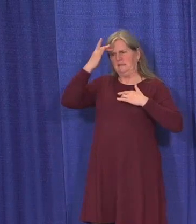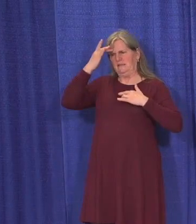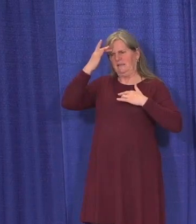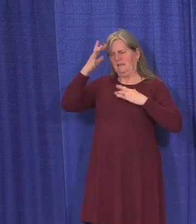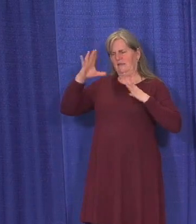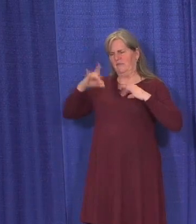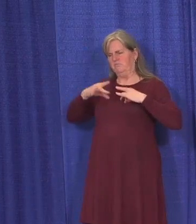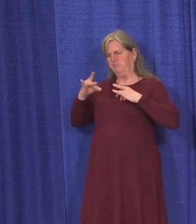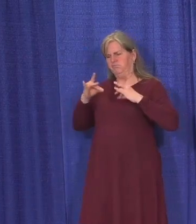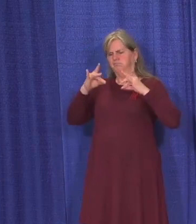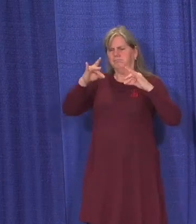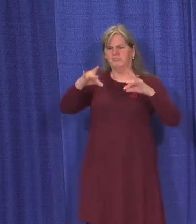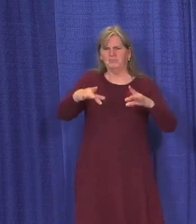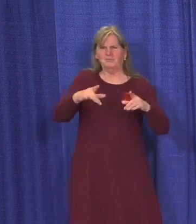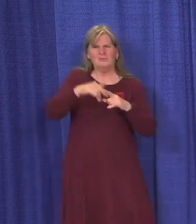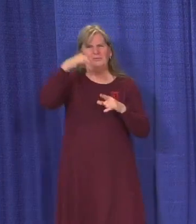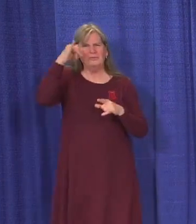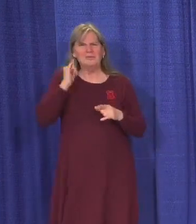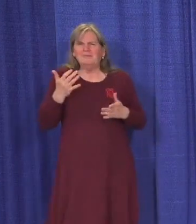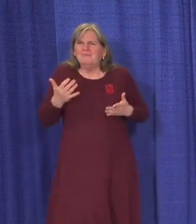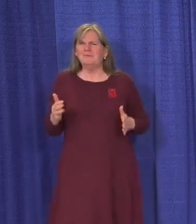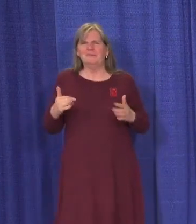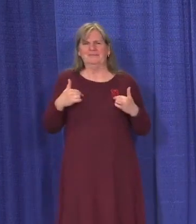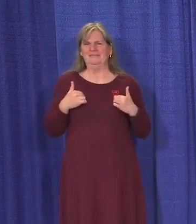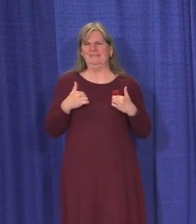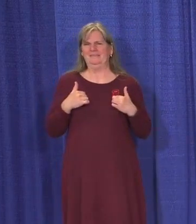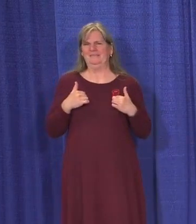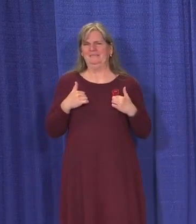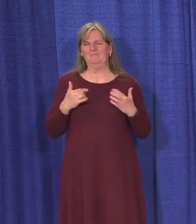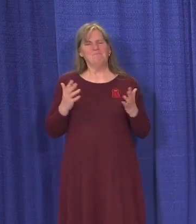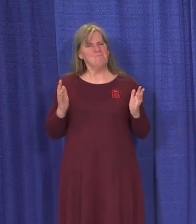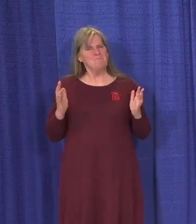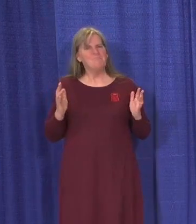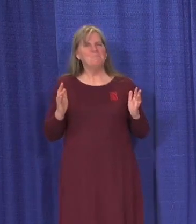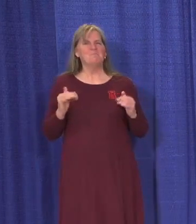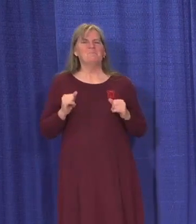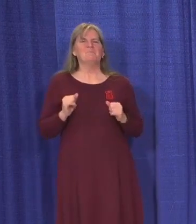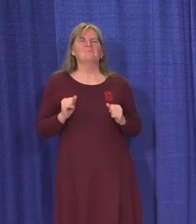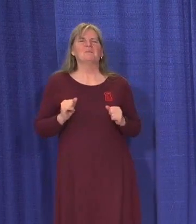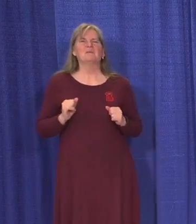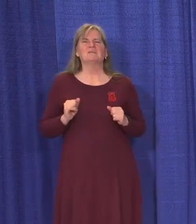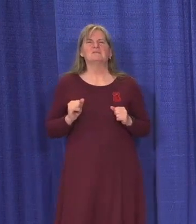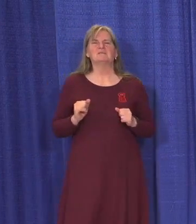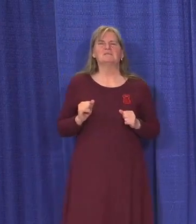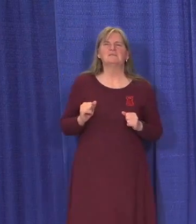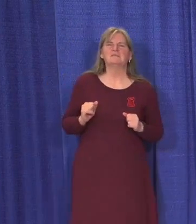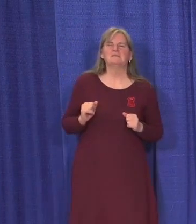travel into COVID prevalent areas with my kids. I don't want to get exposed to